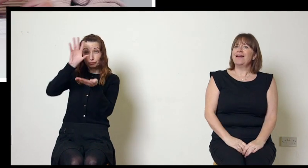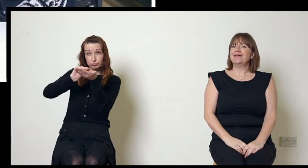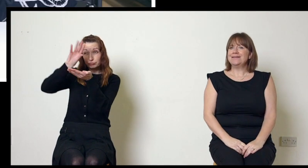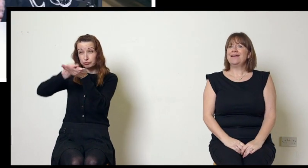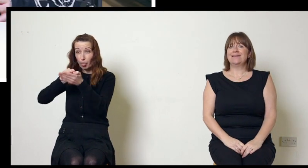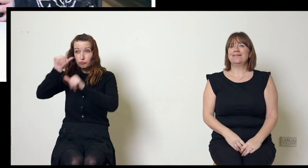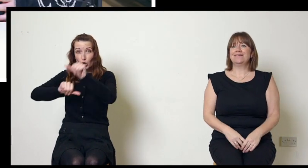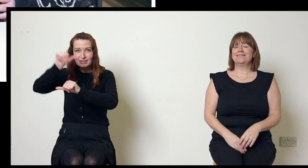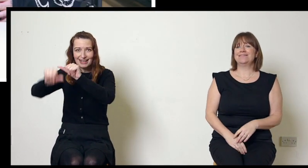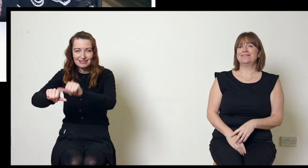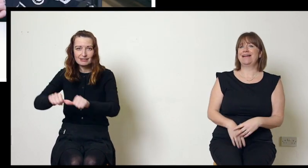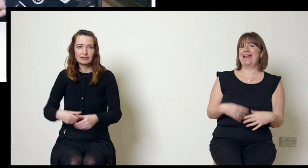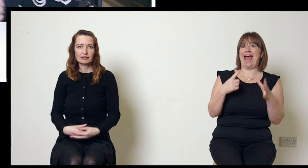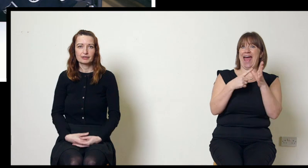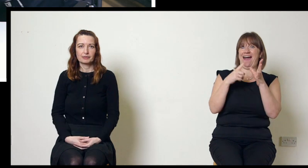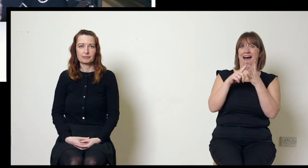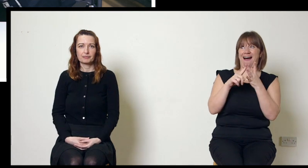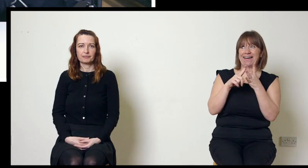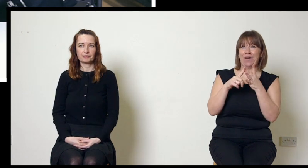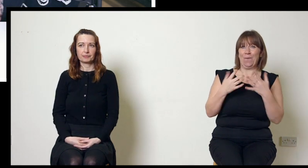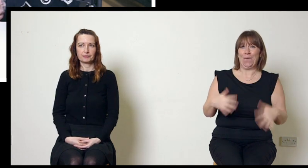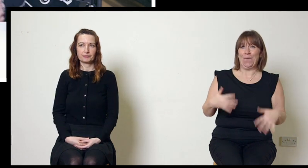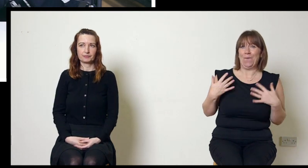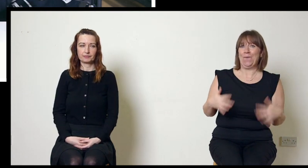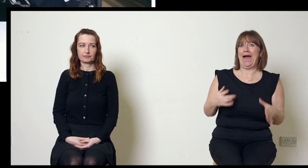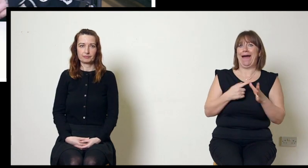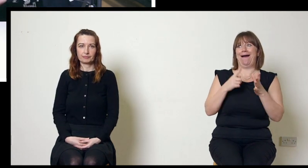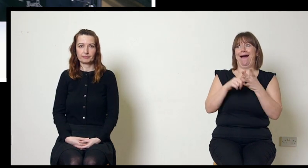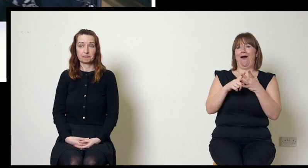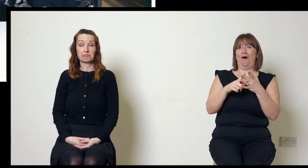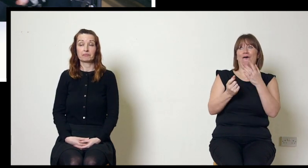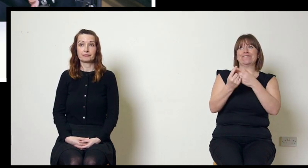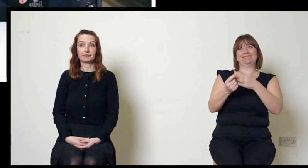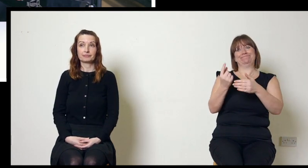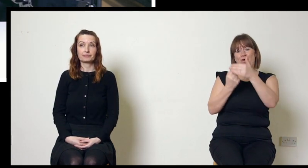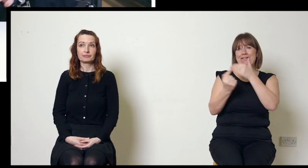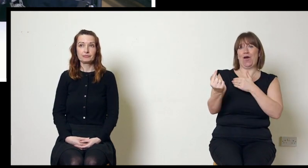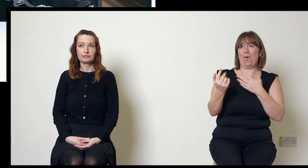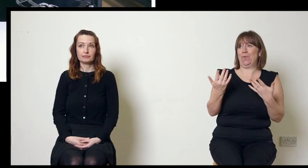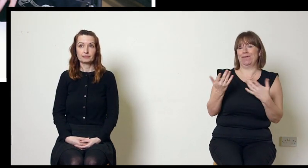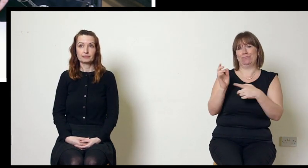And A.I. now like you can… A.I. quite often does it on its own so you can either use like an A.I. programme built into whatever software